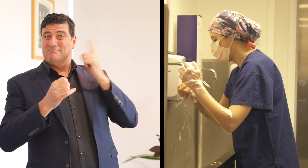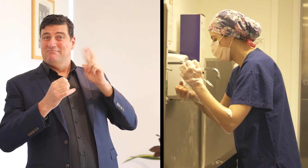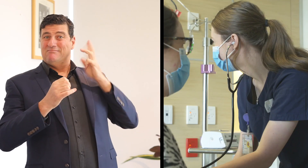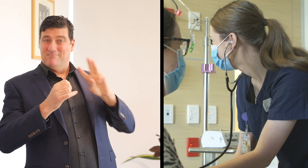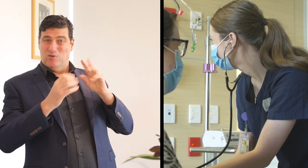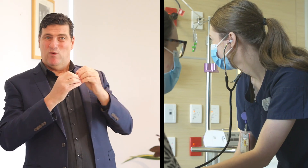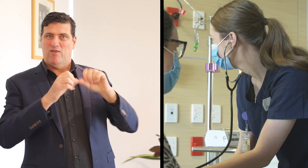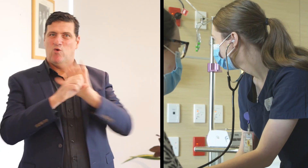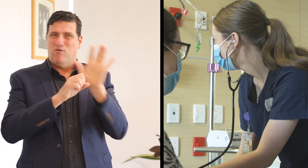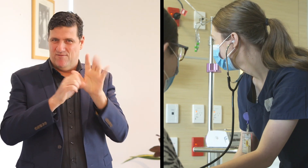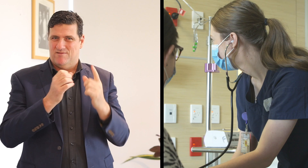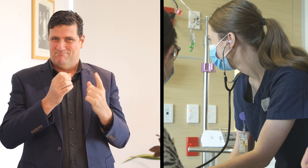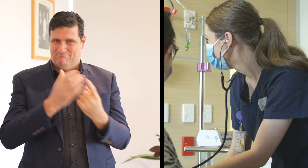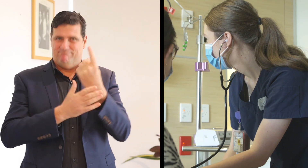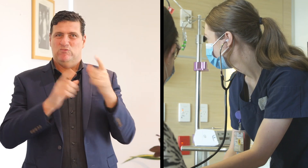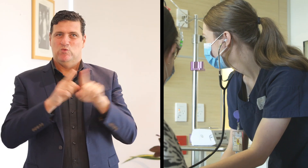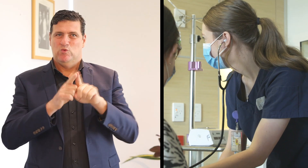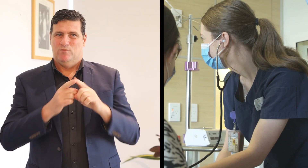in recent years by COVID-19.